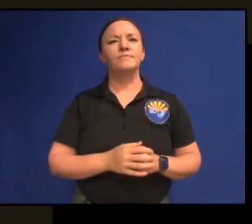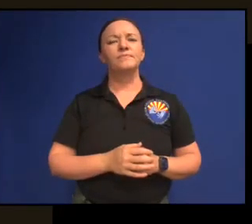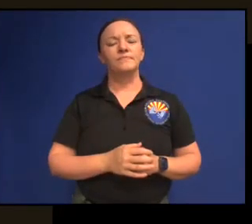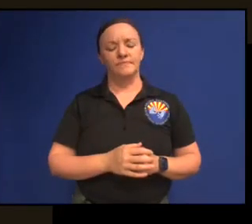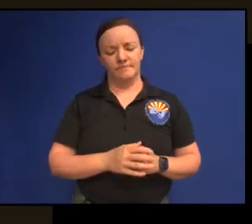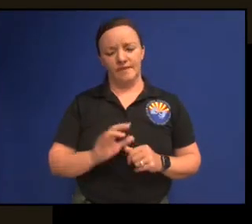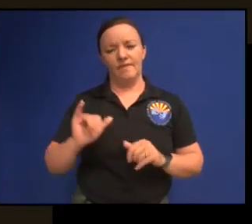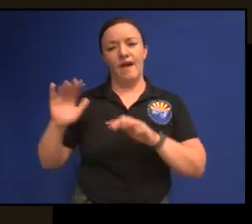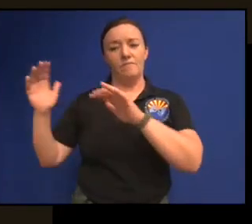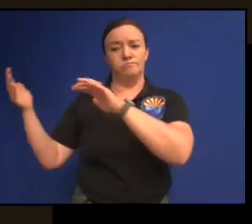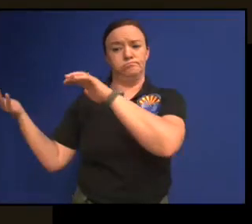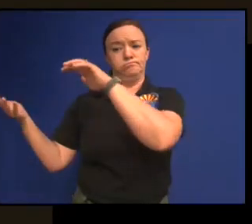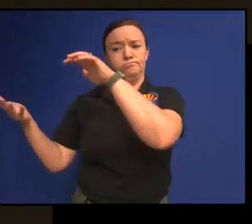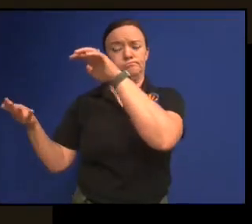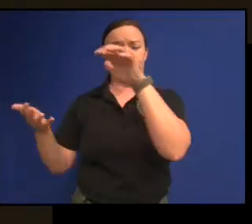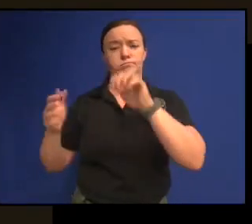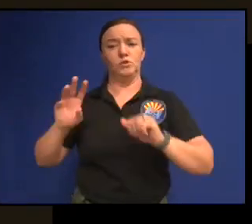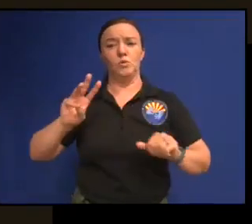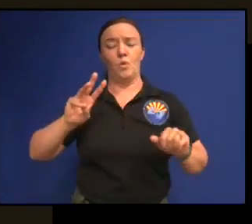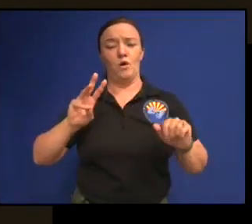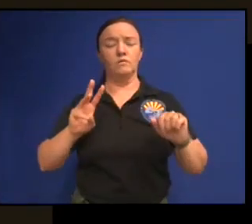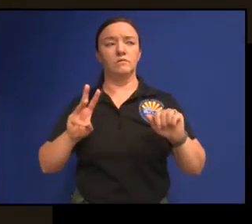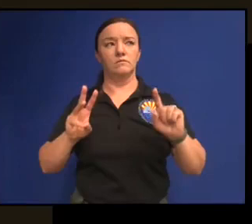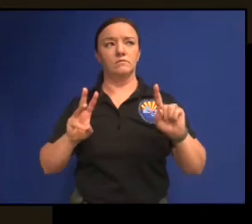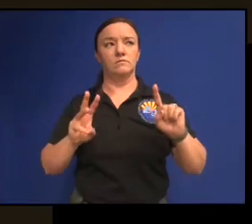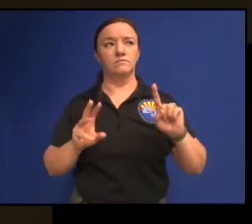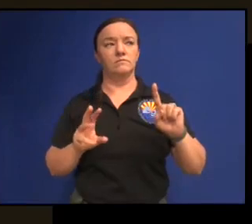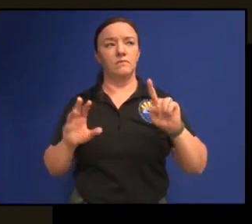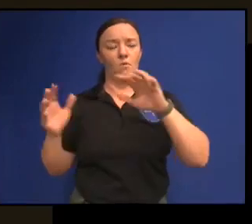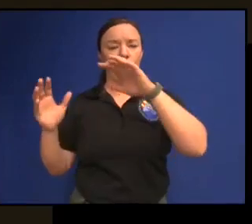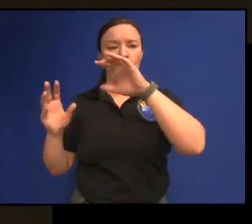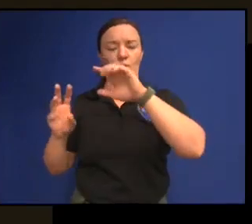WE DON'T SEE A LOT OF CHANGE. WHAT WE DO SEE IS THE FACT THAT -- WELL, ACTUALLY, I